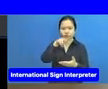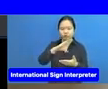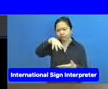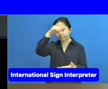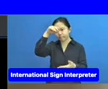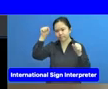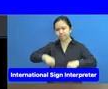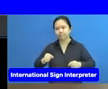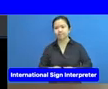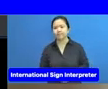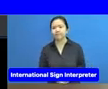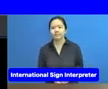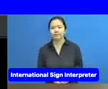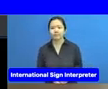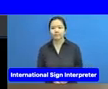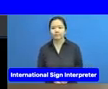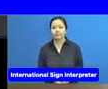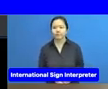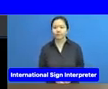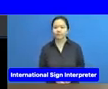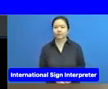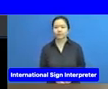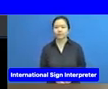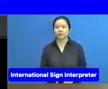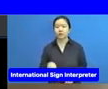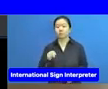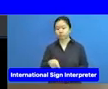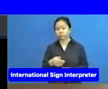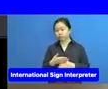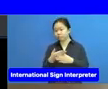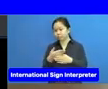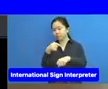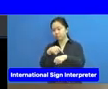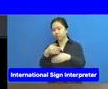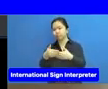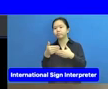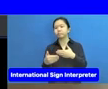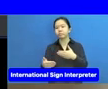and documentations about all the topics that are relevant to the Perform Europe priorities.